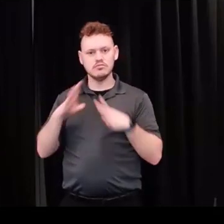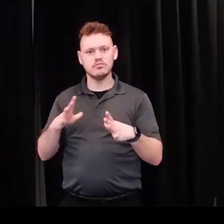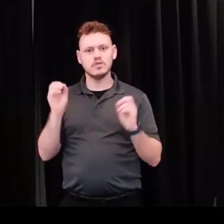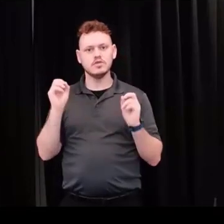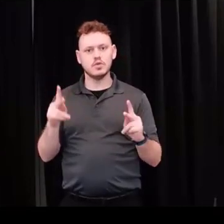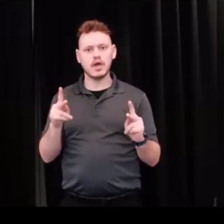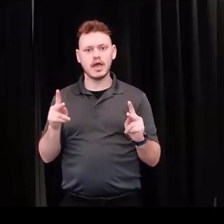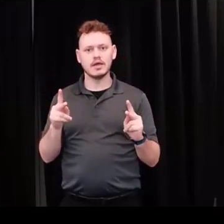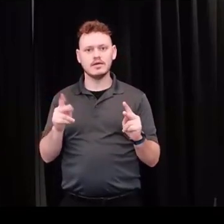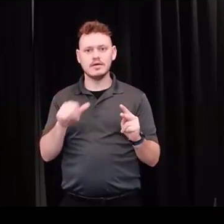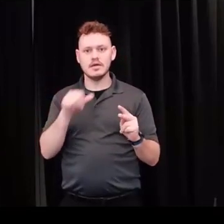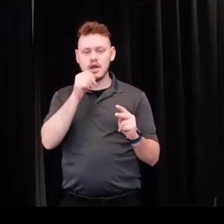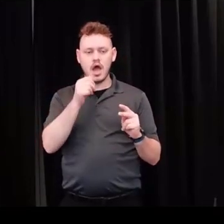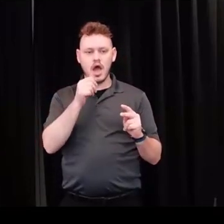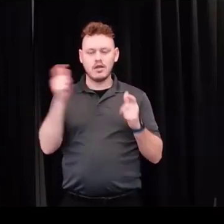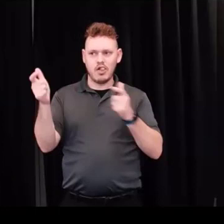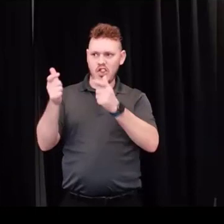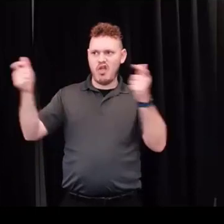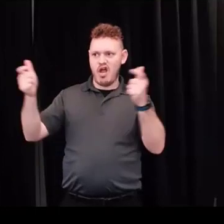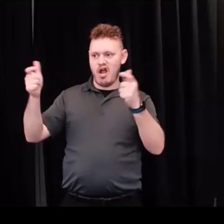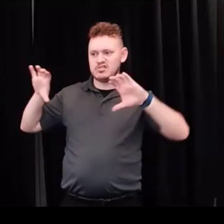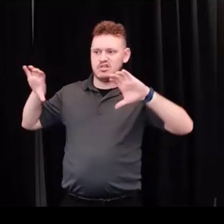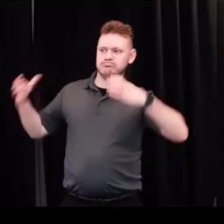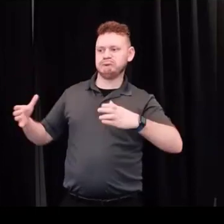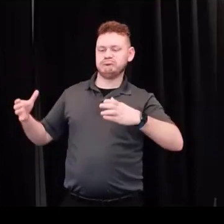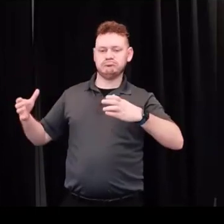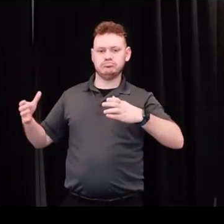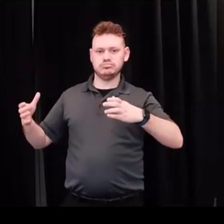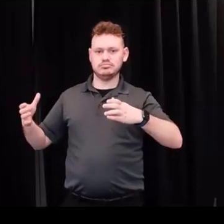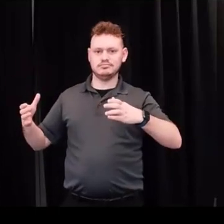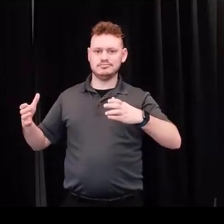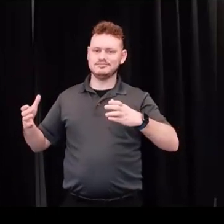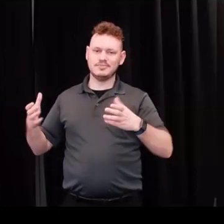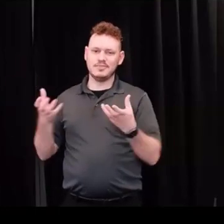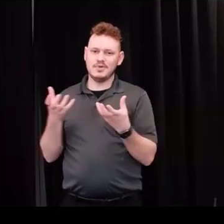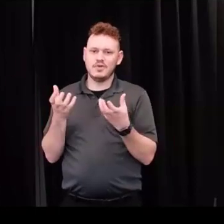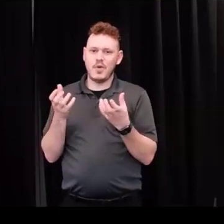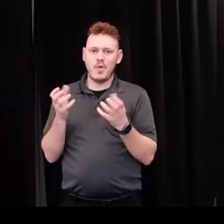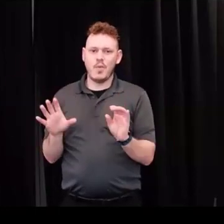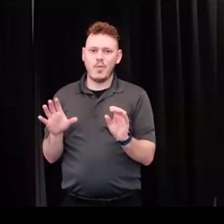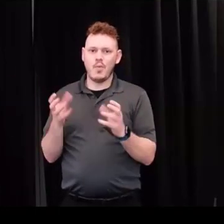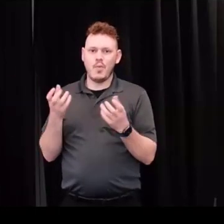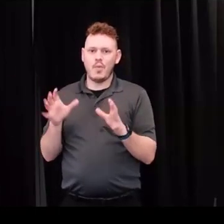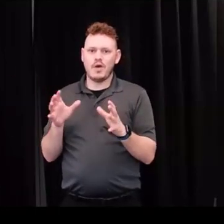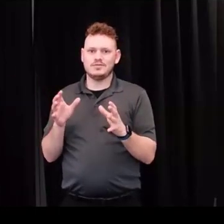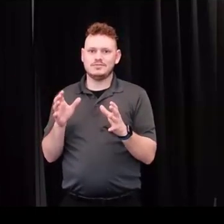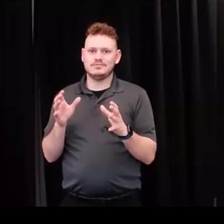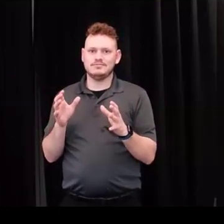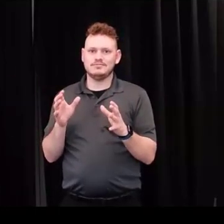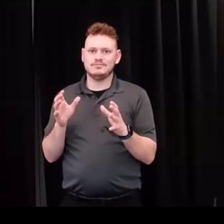not group people into large, lumped categories. We obviously don't want to homogenize disability,